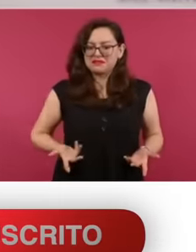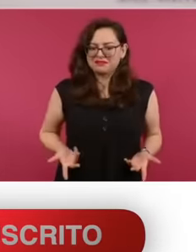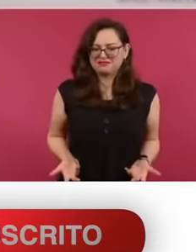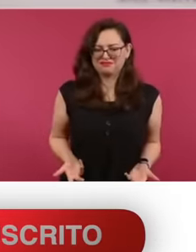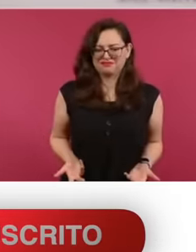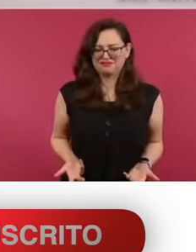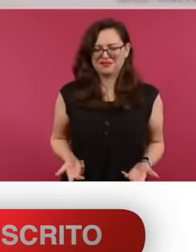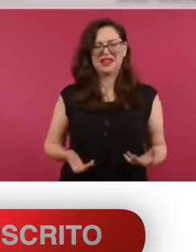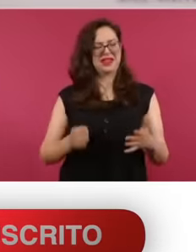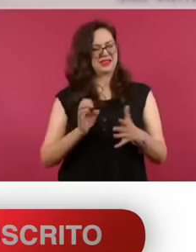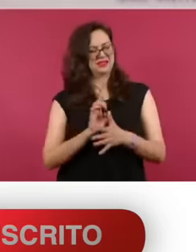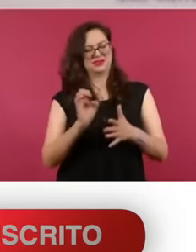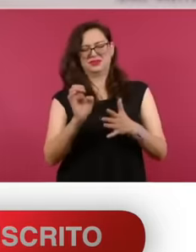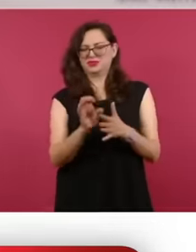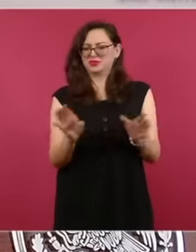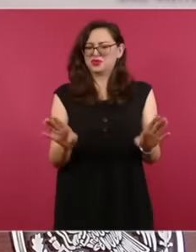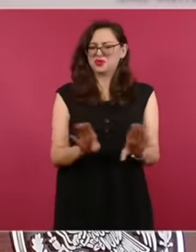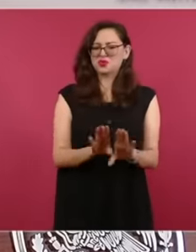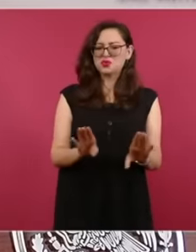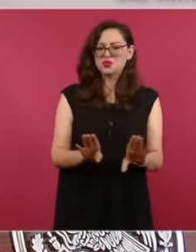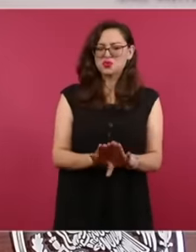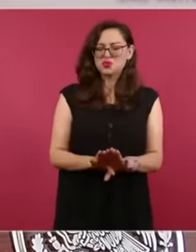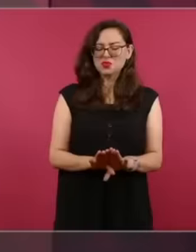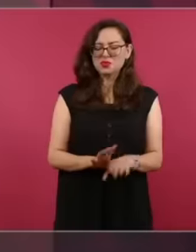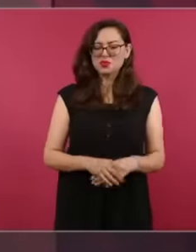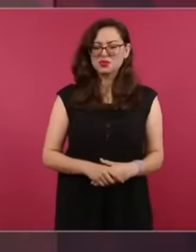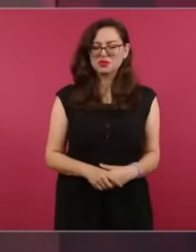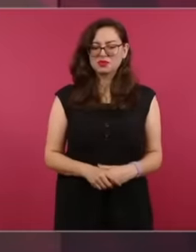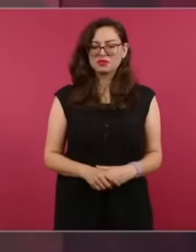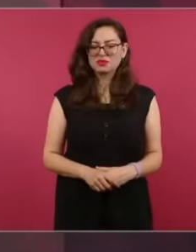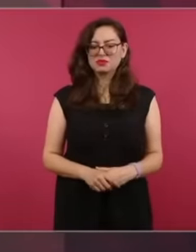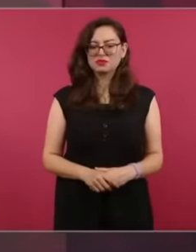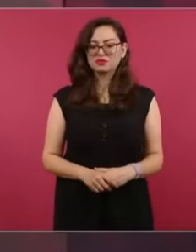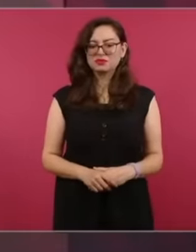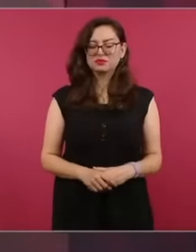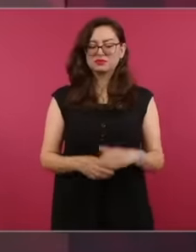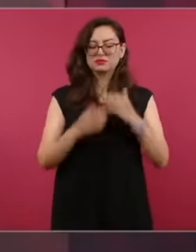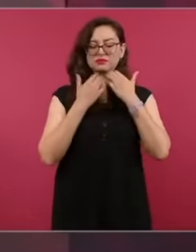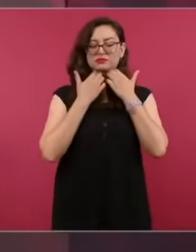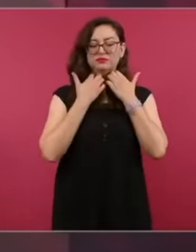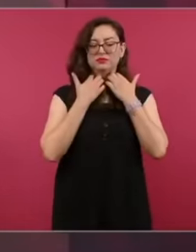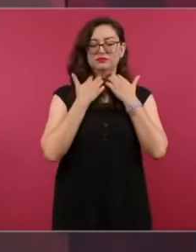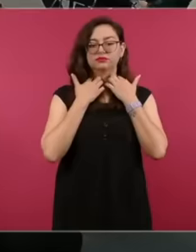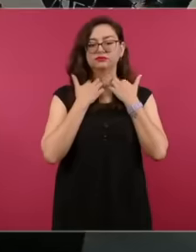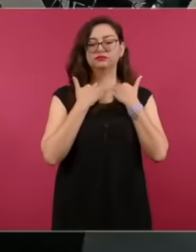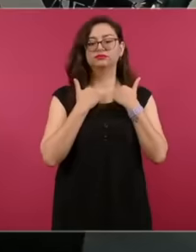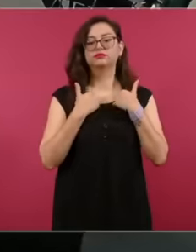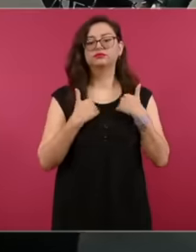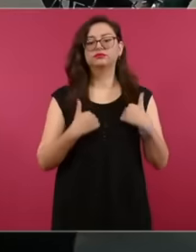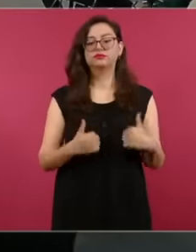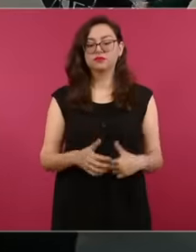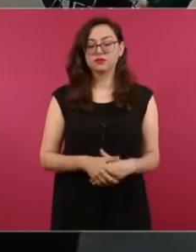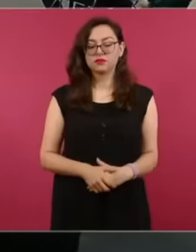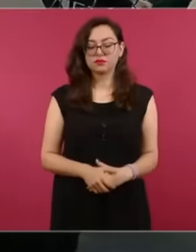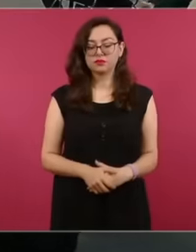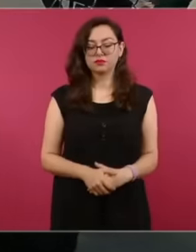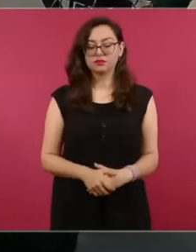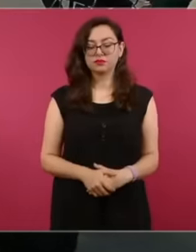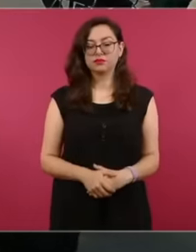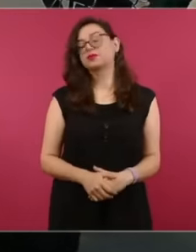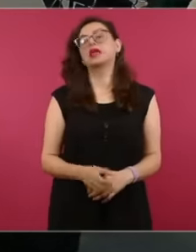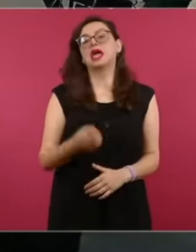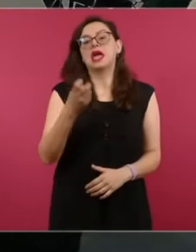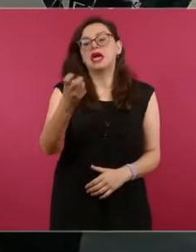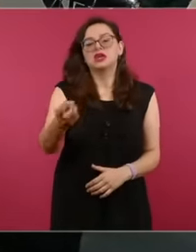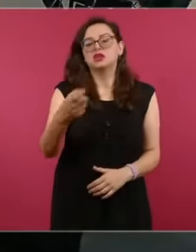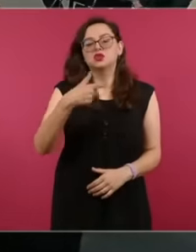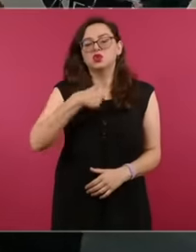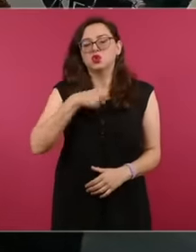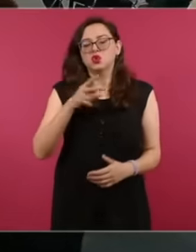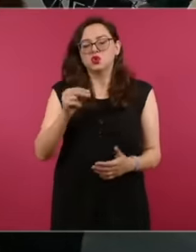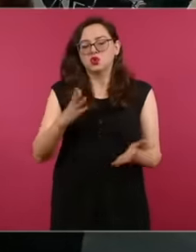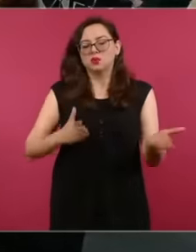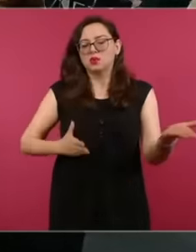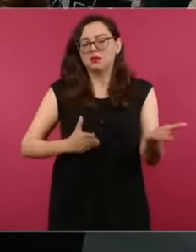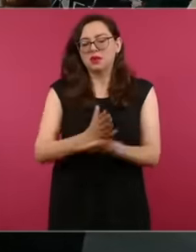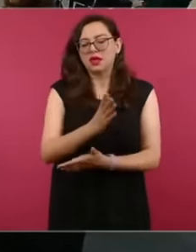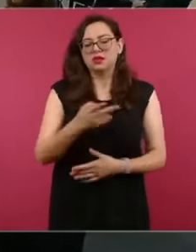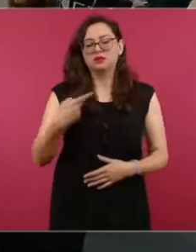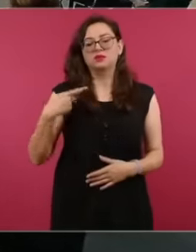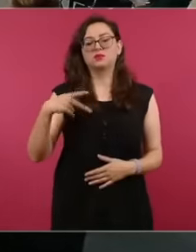stay Ah no no No, no, I'm not getting into that anymore. Well, let's see if Genaro tells us